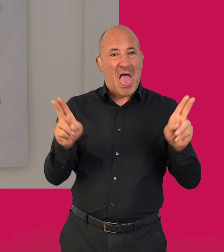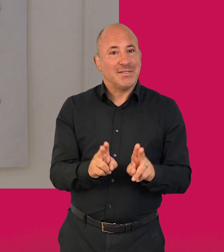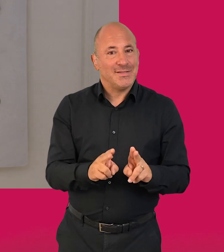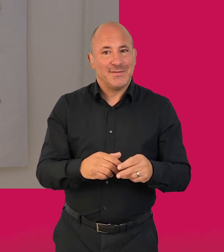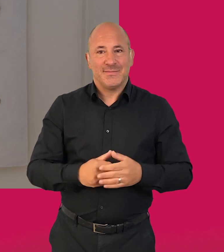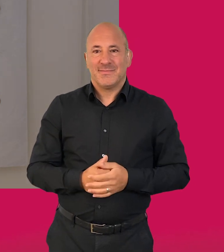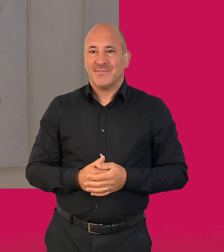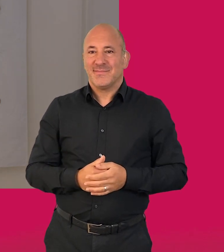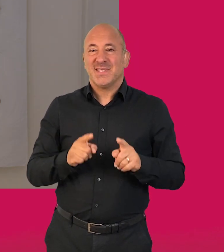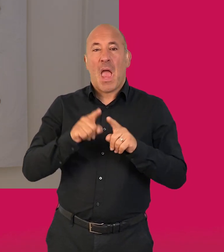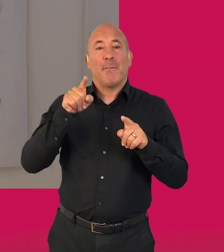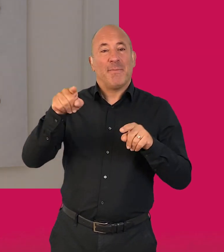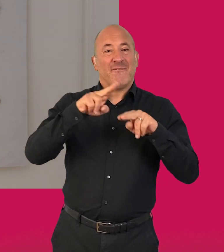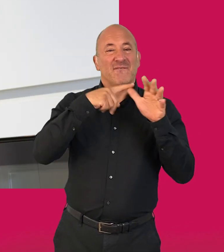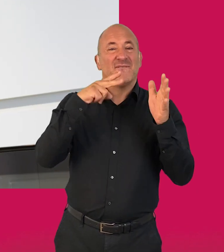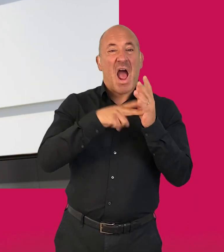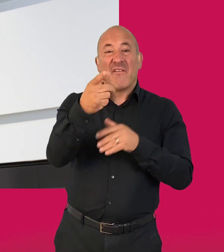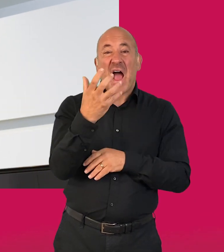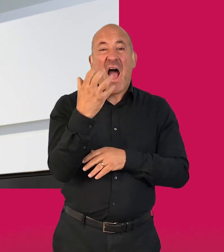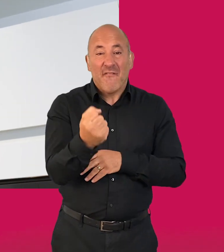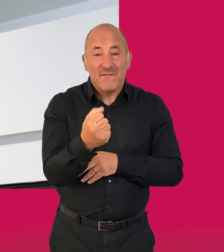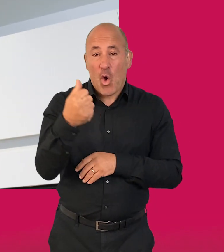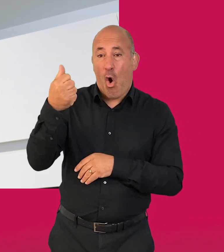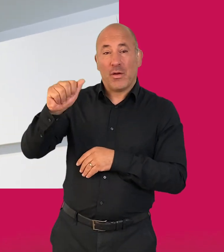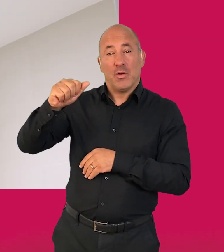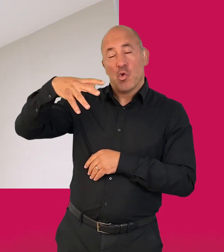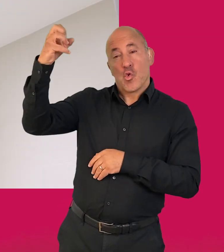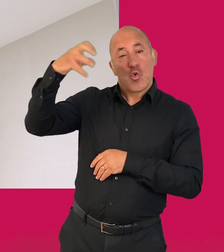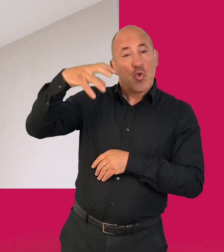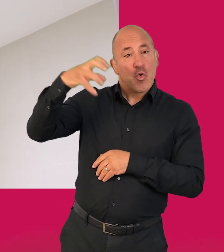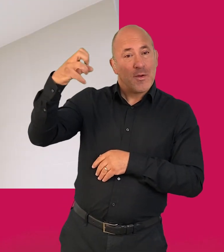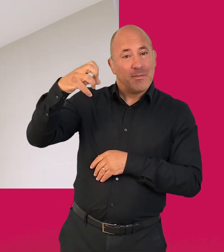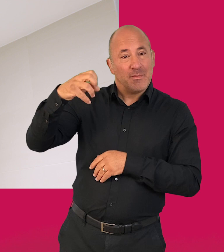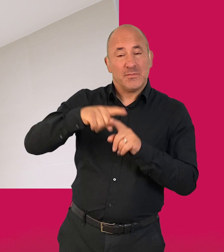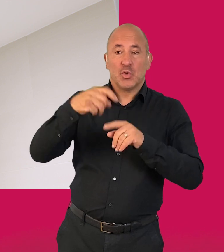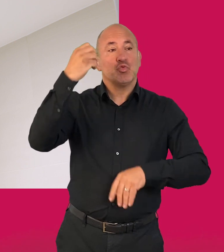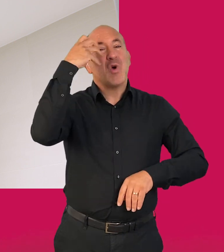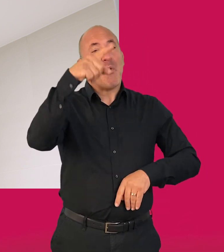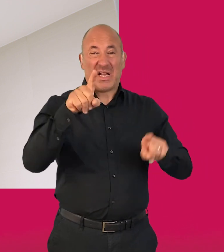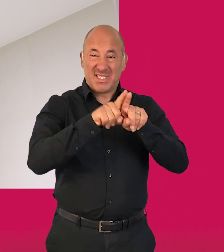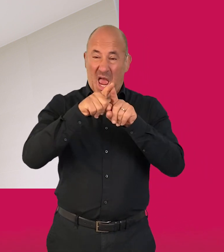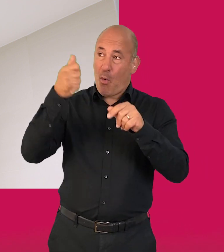And if there is one switch on the room extractor fan. Do the same when you're taking a shower.